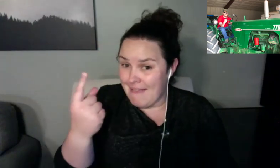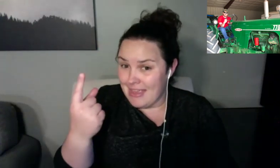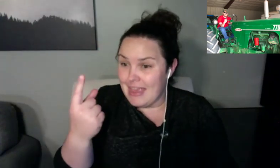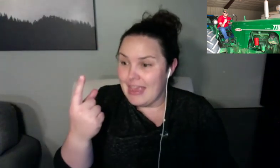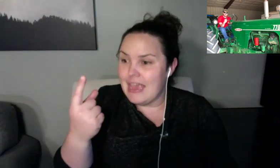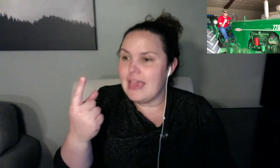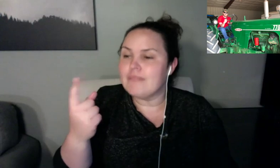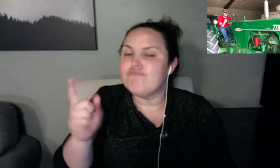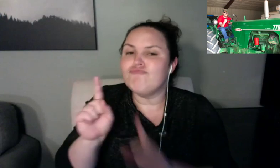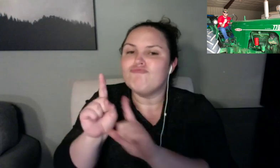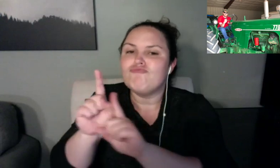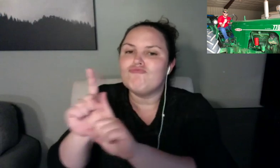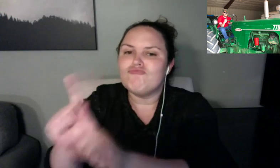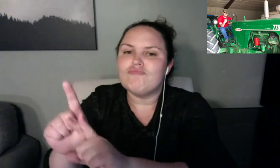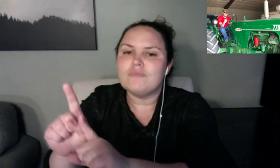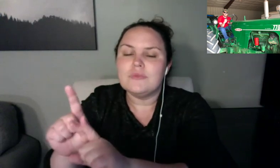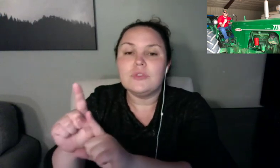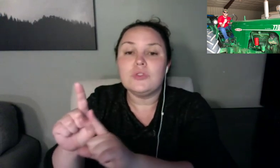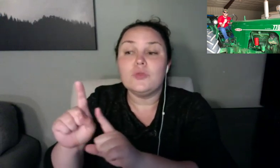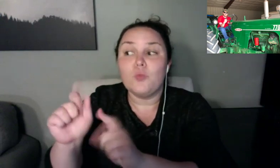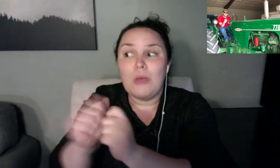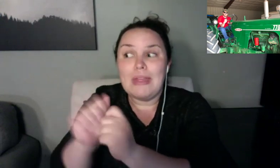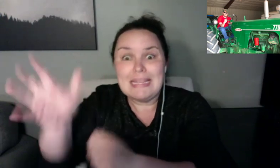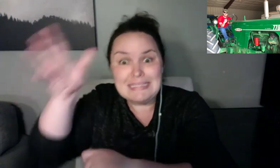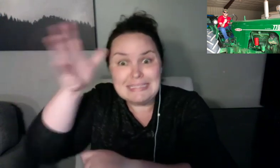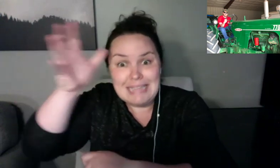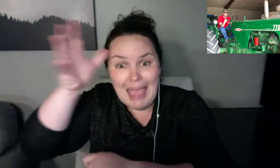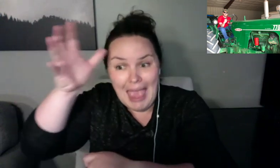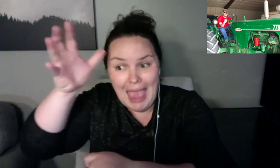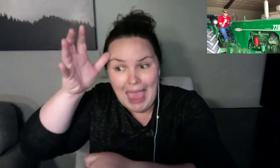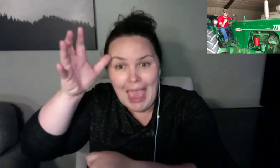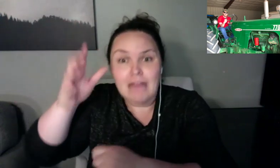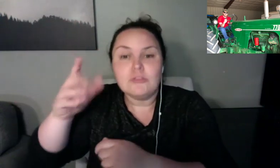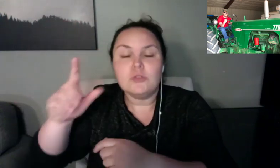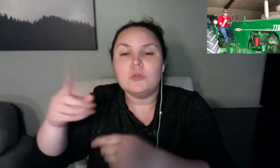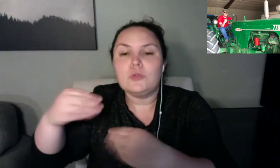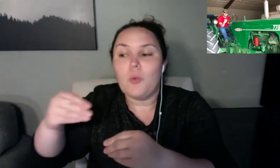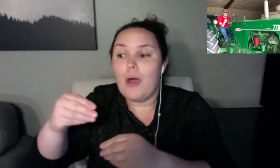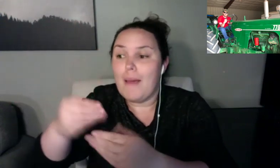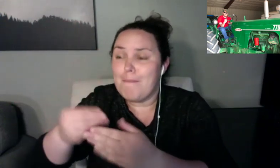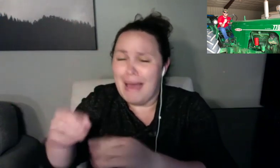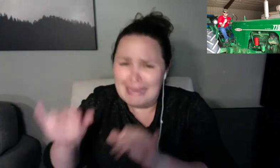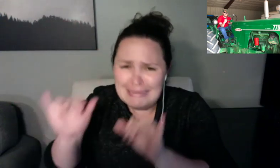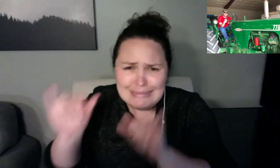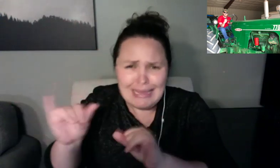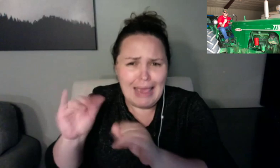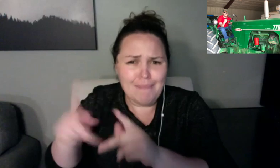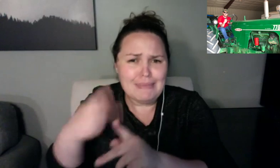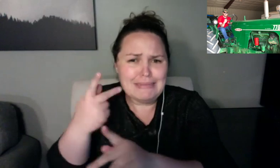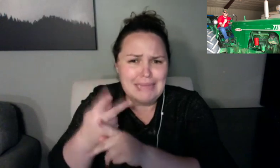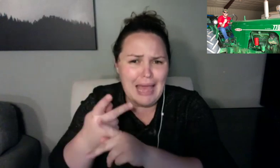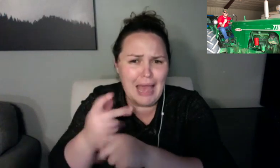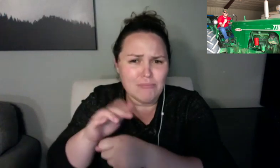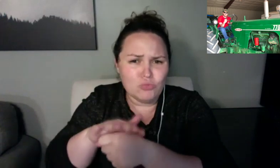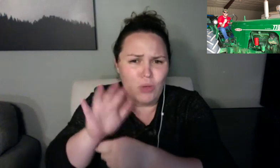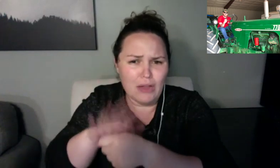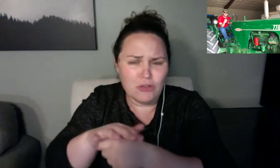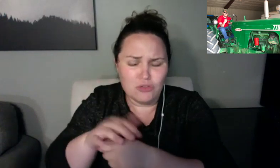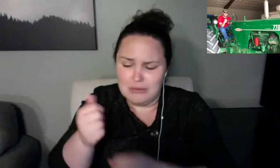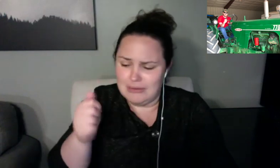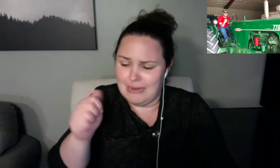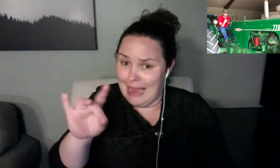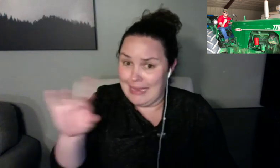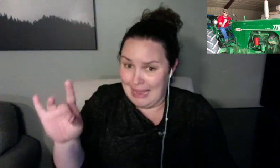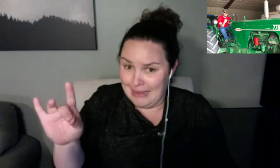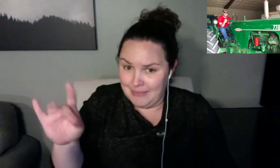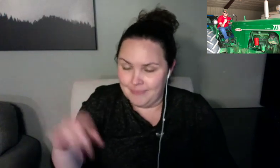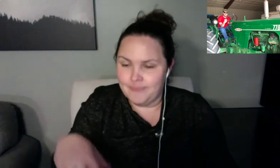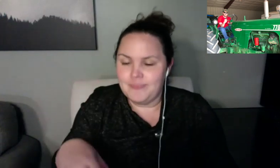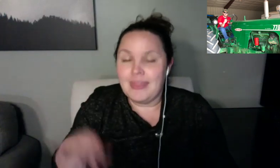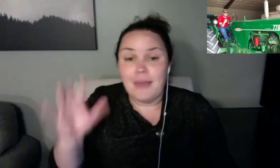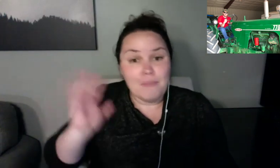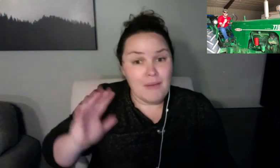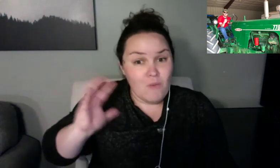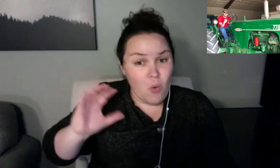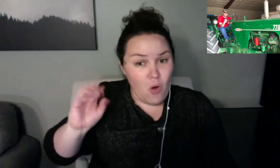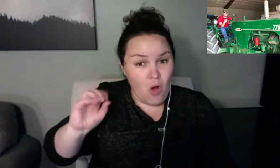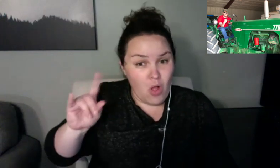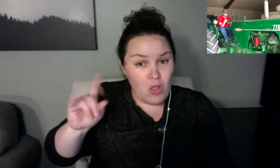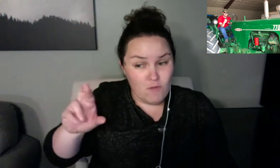great grandpa and buying an 88 just like it. An back in those times, the 88s were about $3,000.